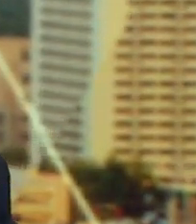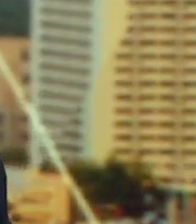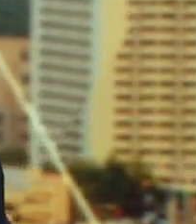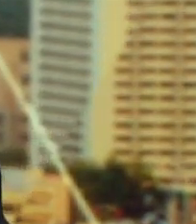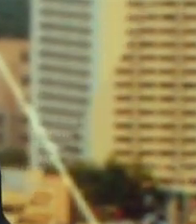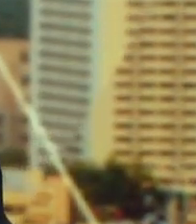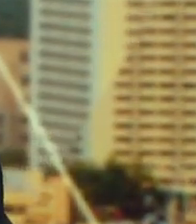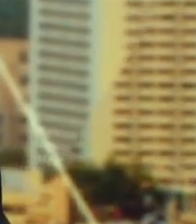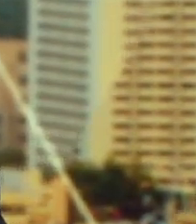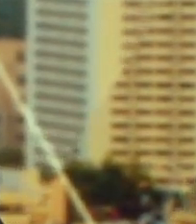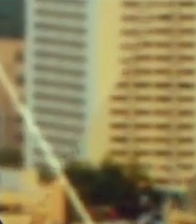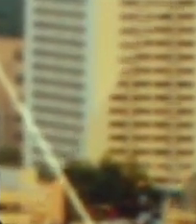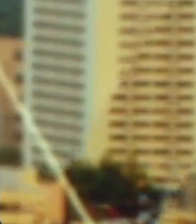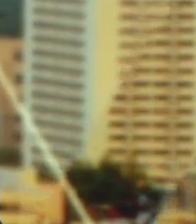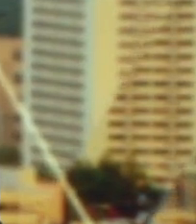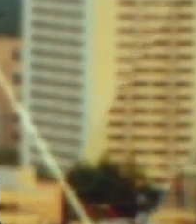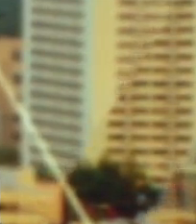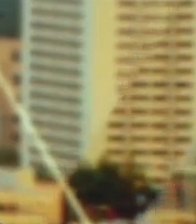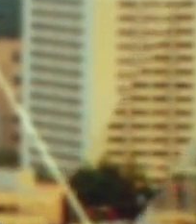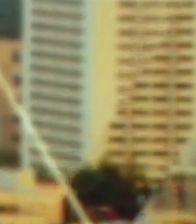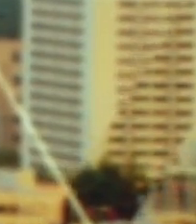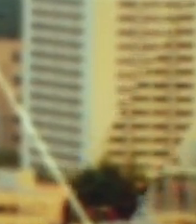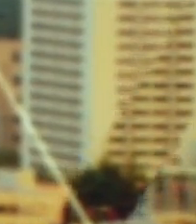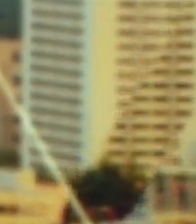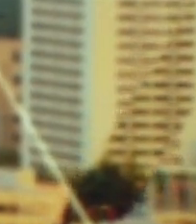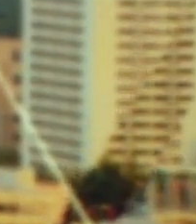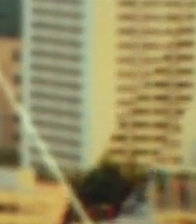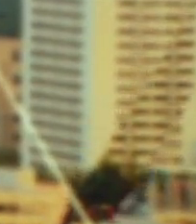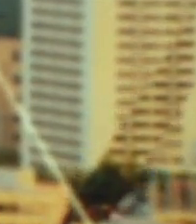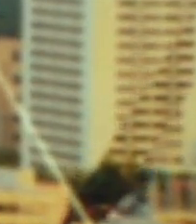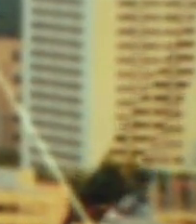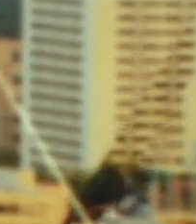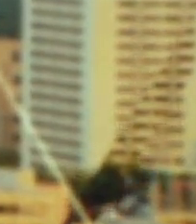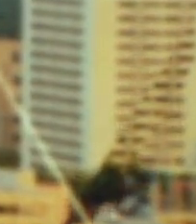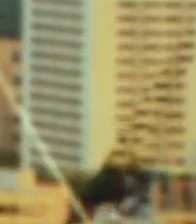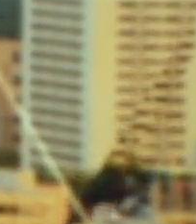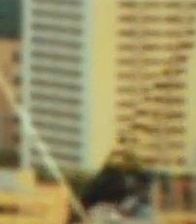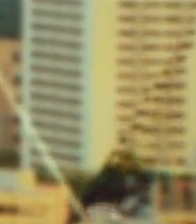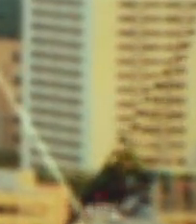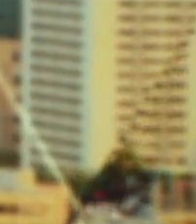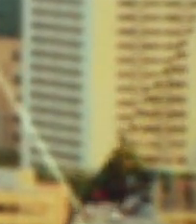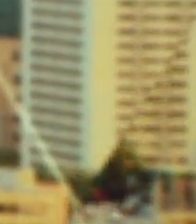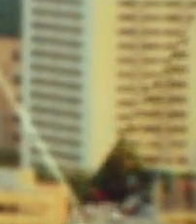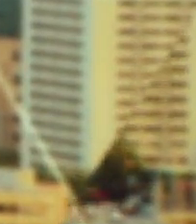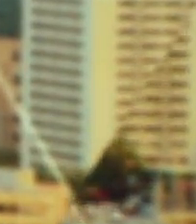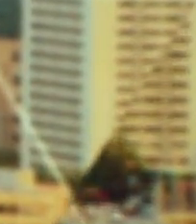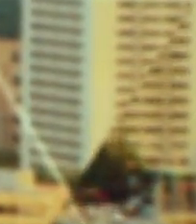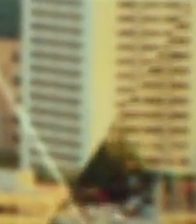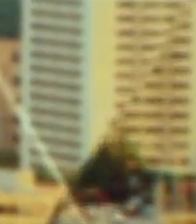THE GOVERNOR’S PRESS CONFERENCE AS YOU SEE IN SANTA FE WILL CONTINUE TO BE CARRIED ON O KOAT.COM AND OUR FACEBOOK PAGE AND PRESIDENT TRUMP'